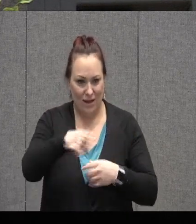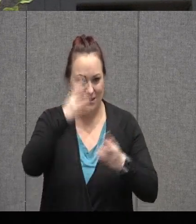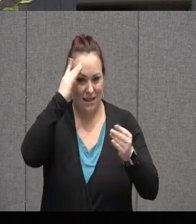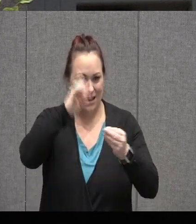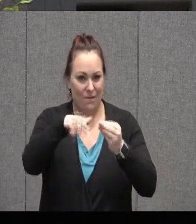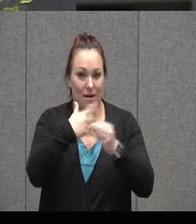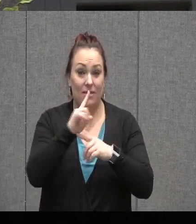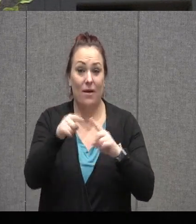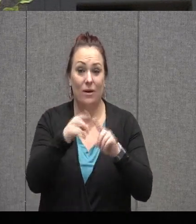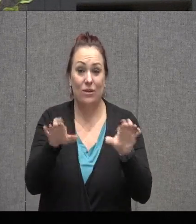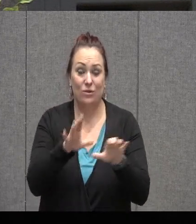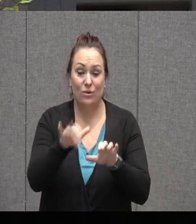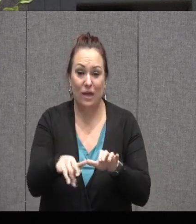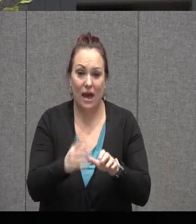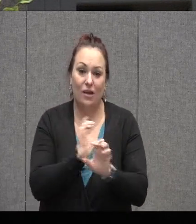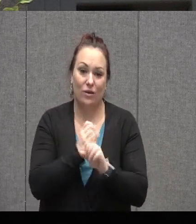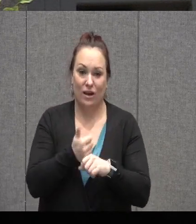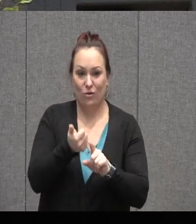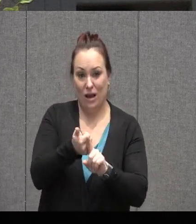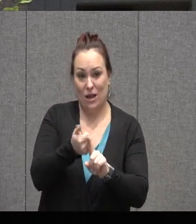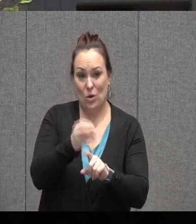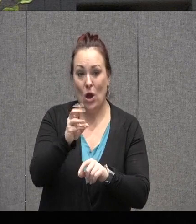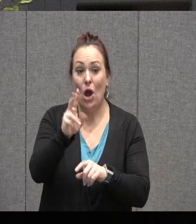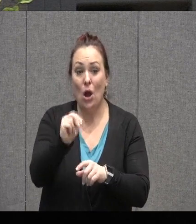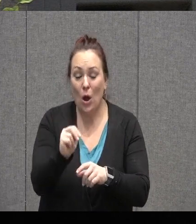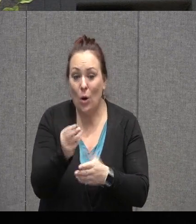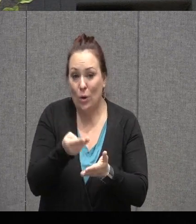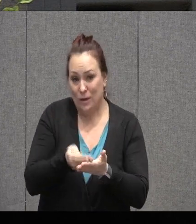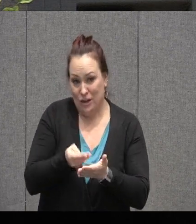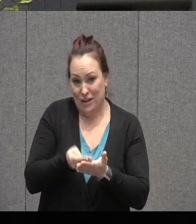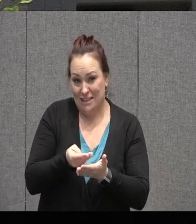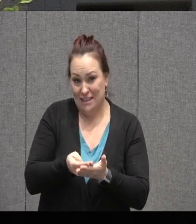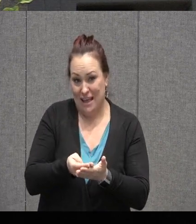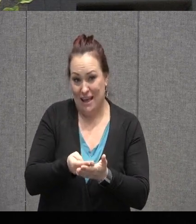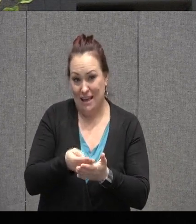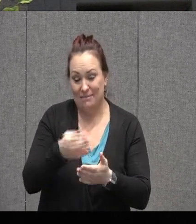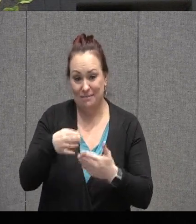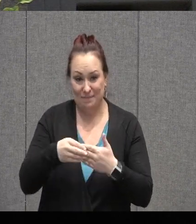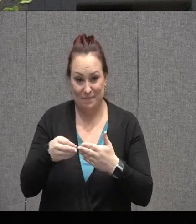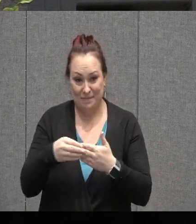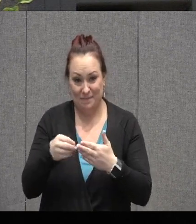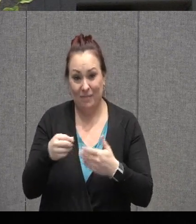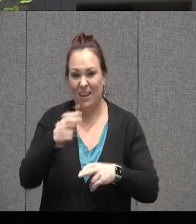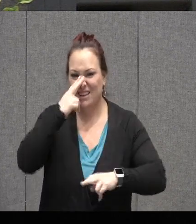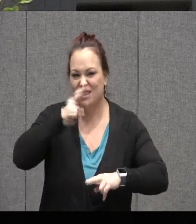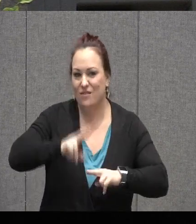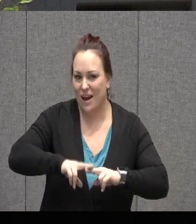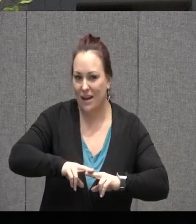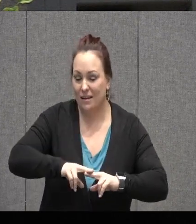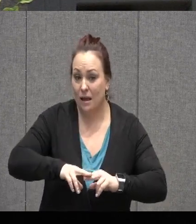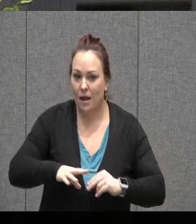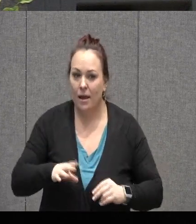And then you can create your own currency. It's pretty fun, and it's actually a little bit harder than you think,